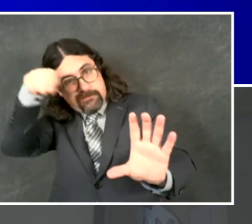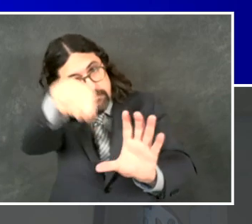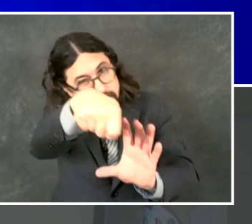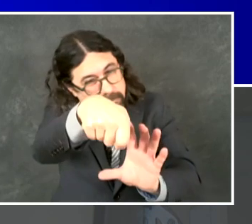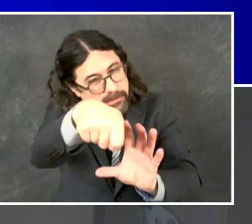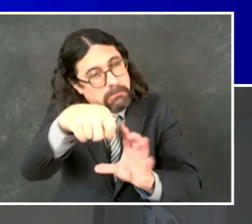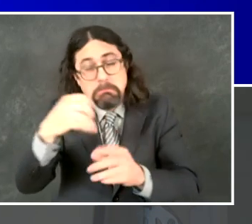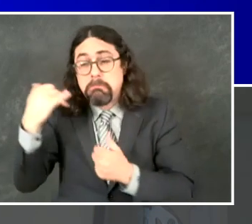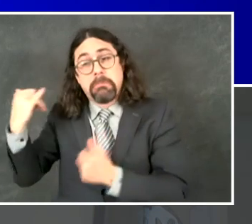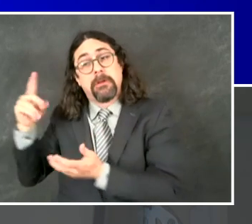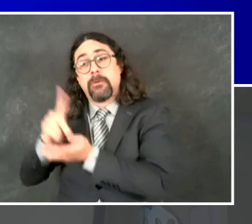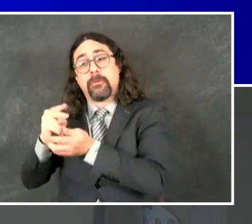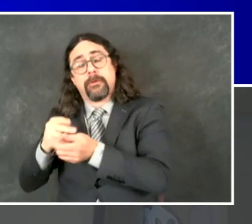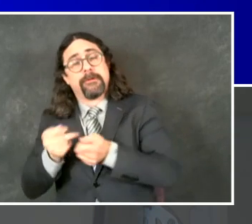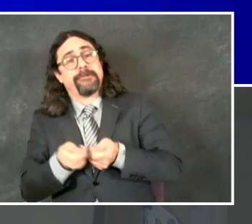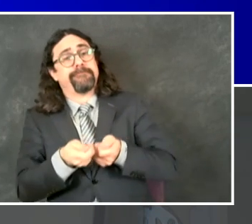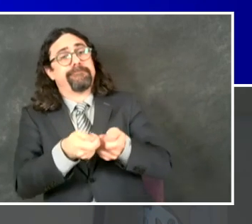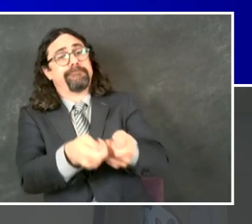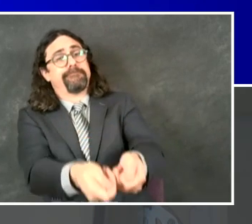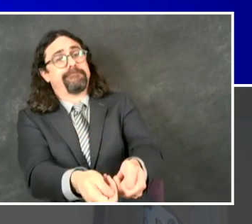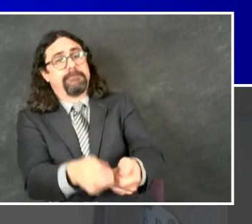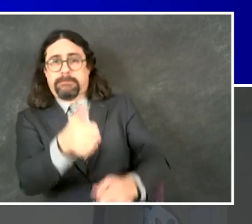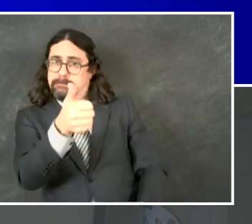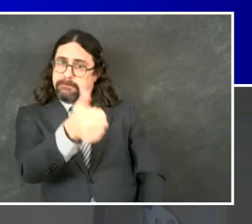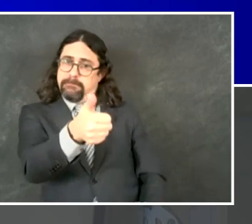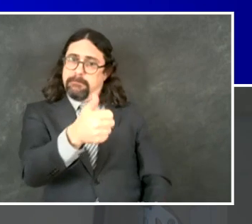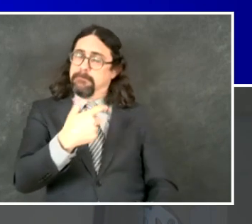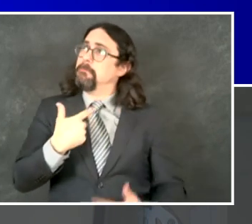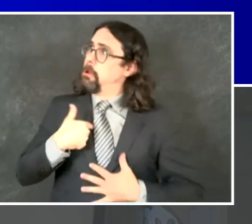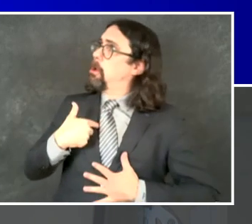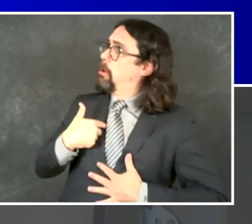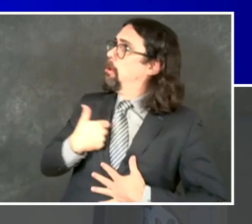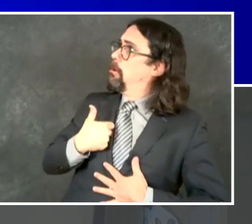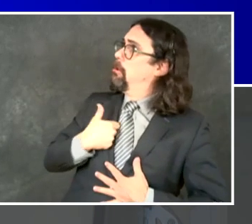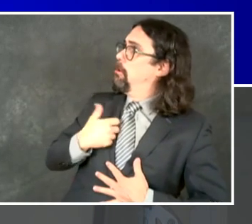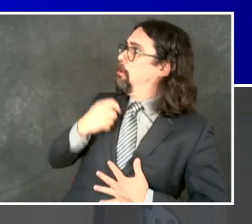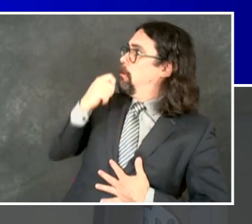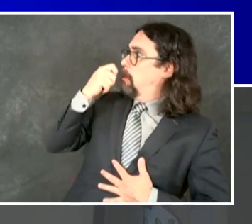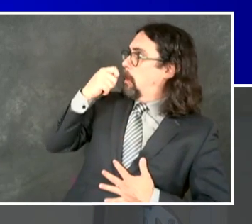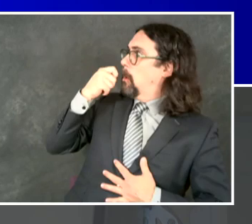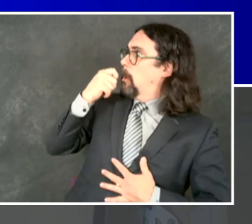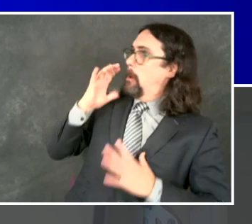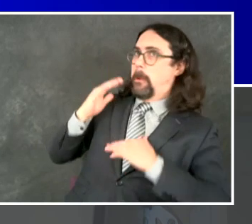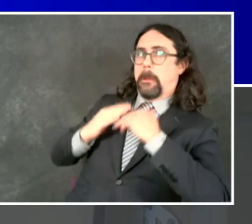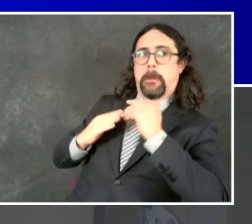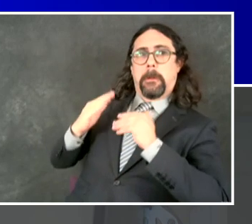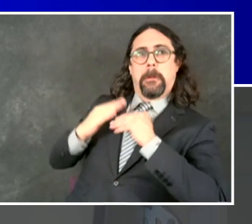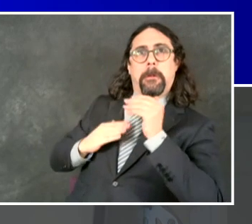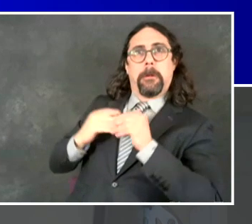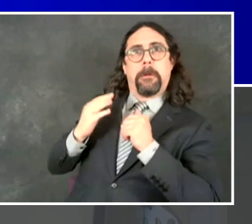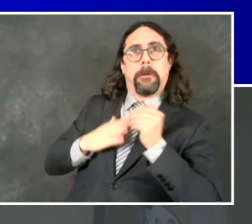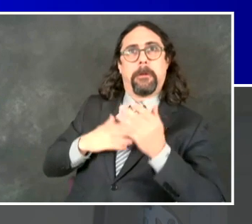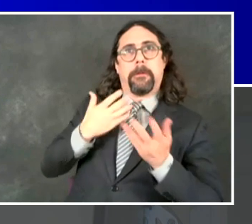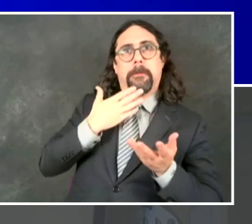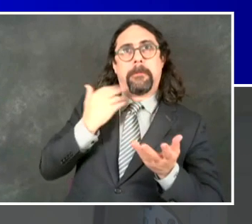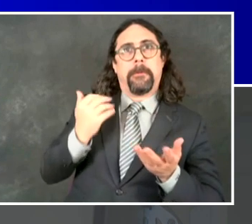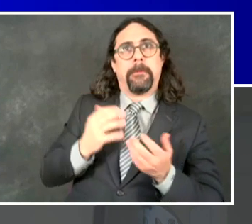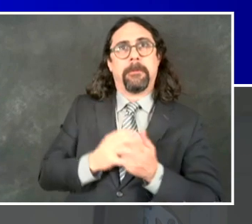YOU DO THE SAME HERE. THE CLINIC OR THE HEALTH CARE PROVIDER SENDS IT OFF TO THE LAB TO GET THE RESUS.LT